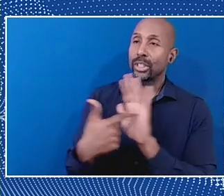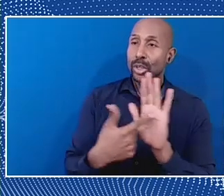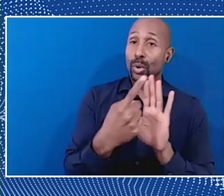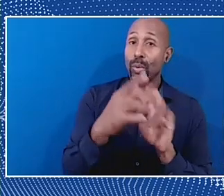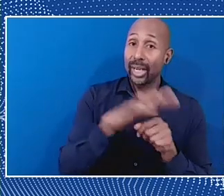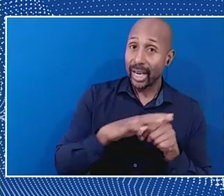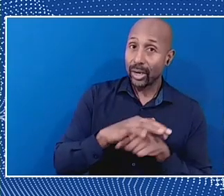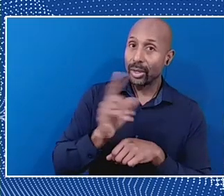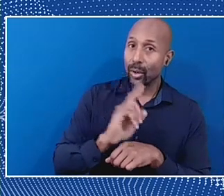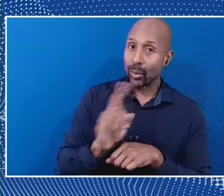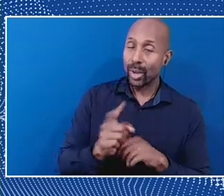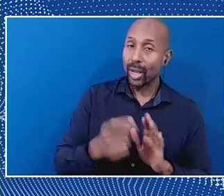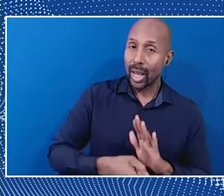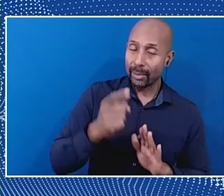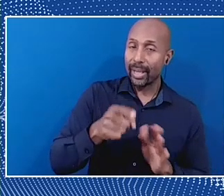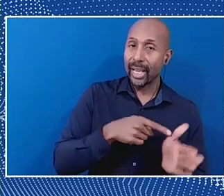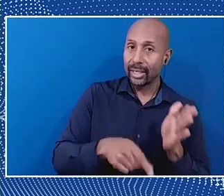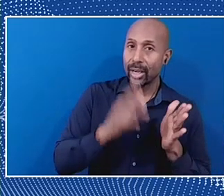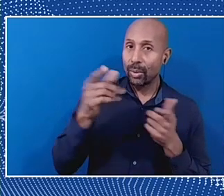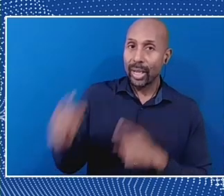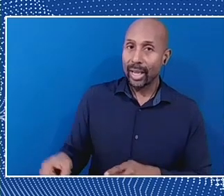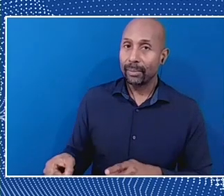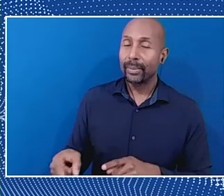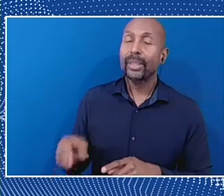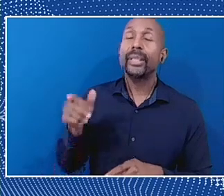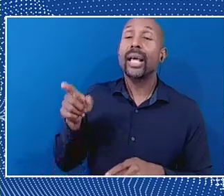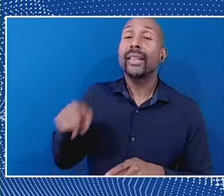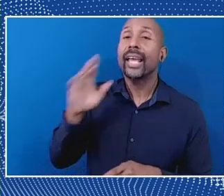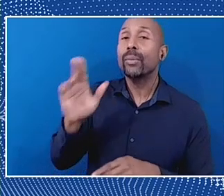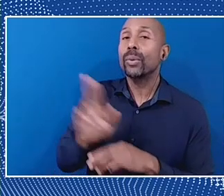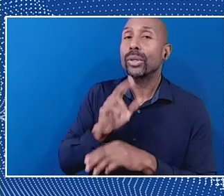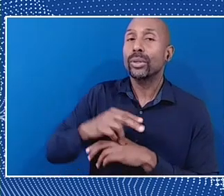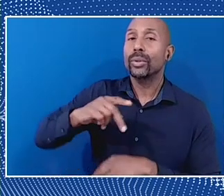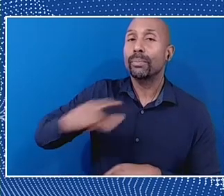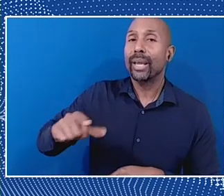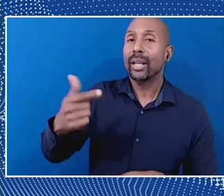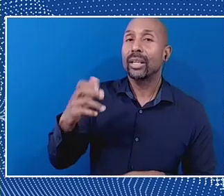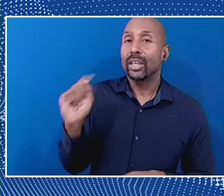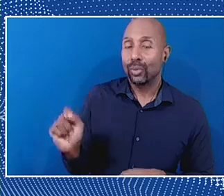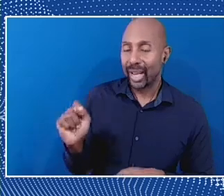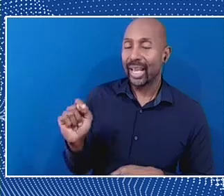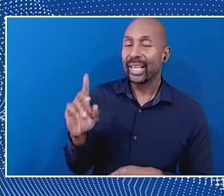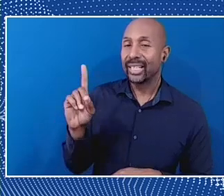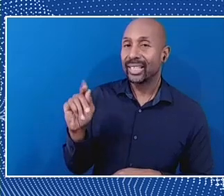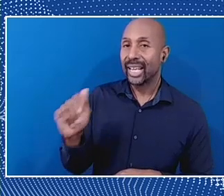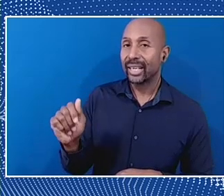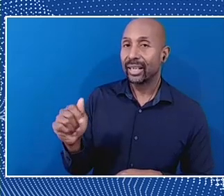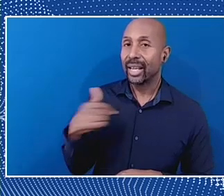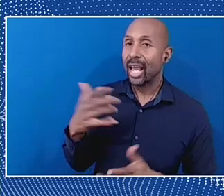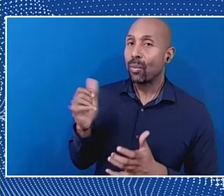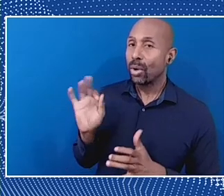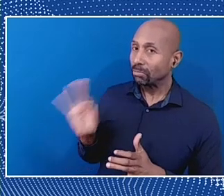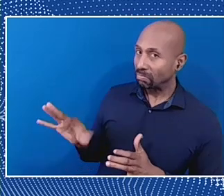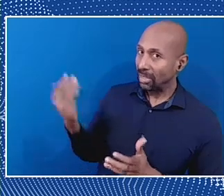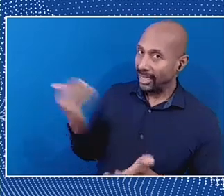cancellation is based on Pell Grant data. I want to uplift again- I've already provided regulatory text revisions in the